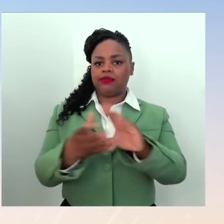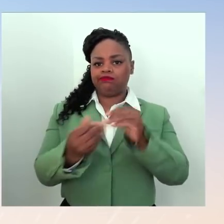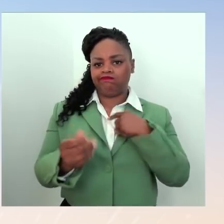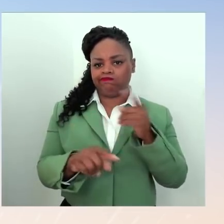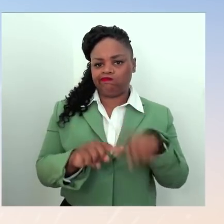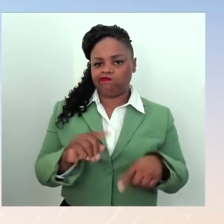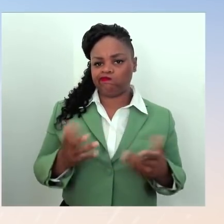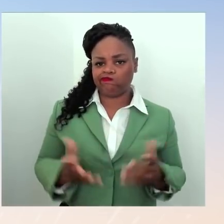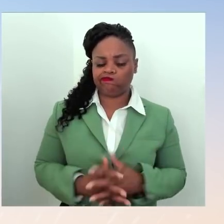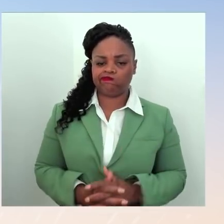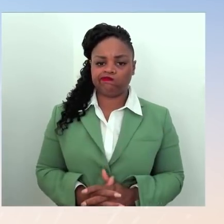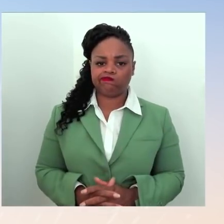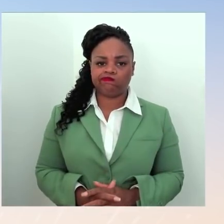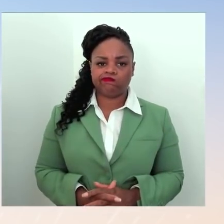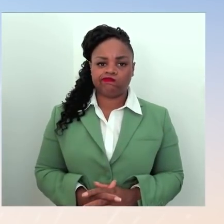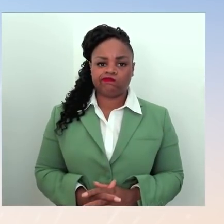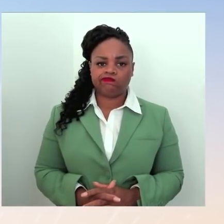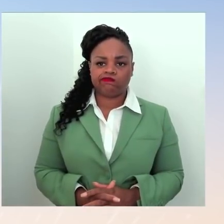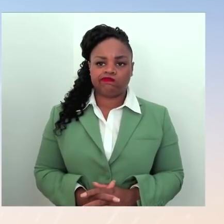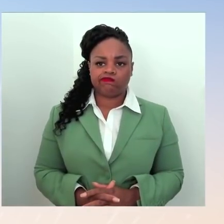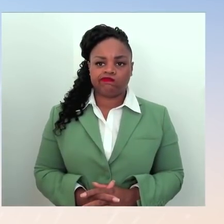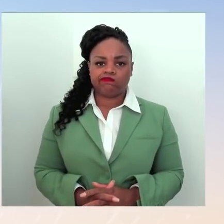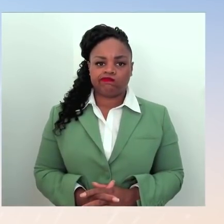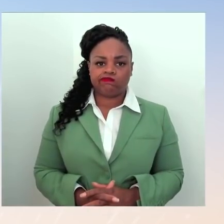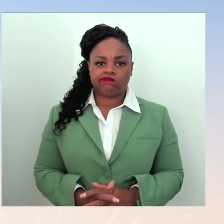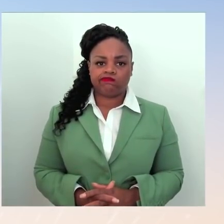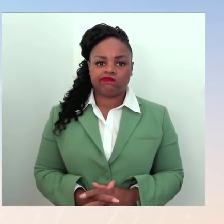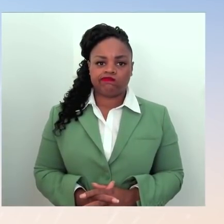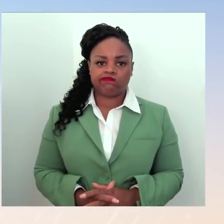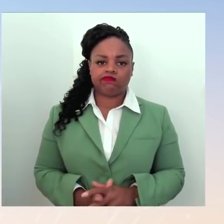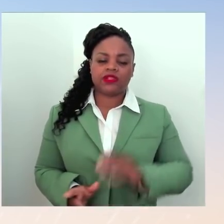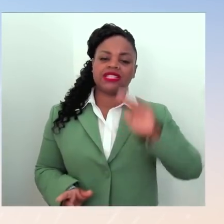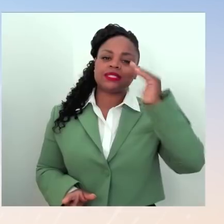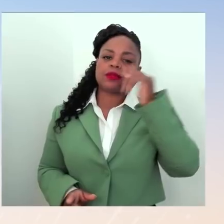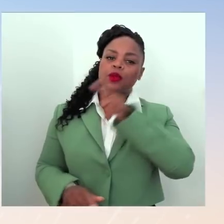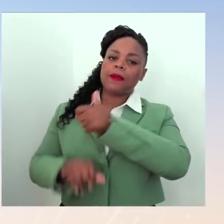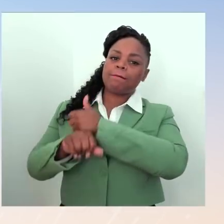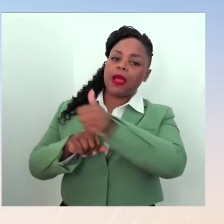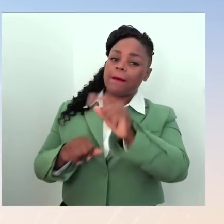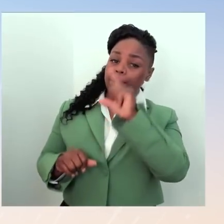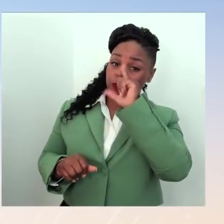for the increase in gas prices recently, but weren't gas prices going up anyway